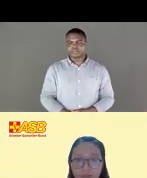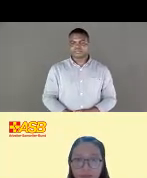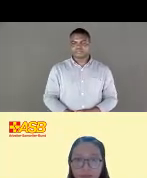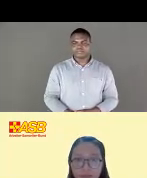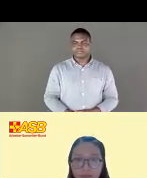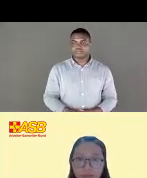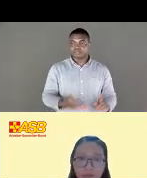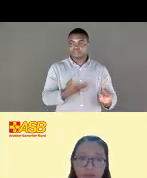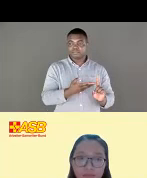So